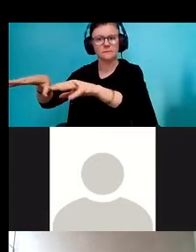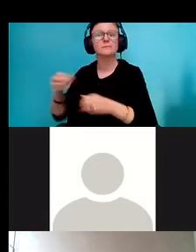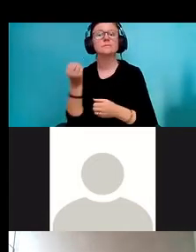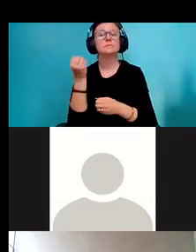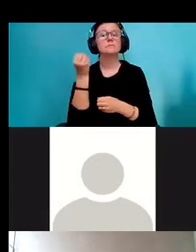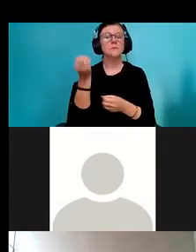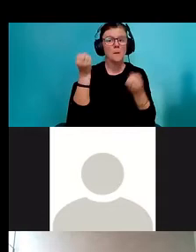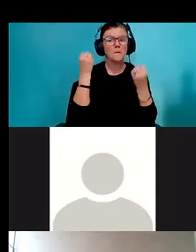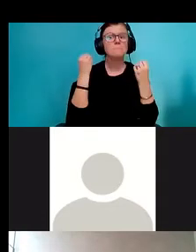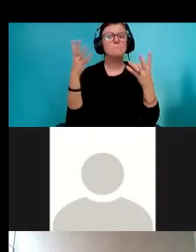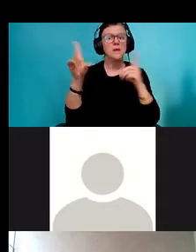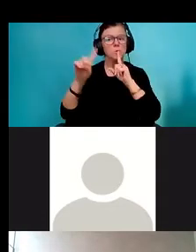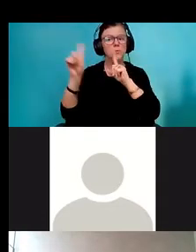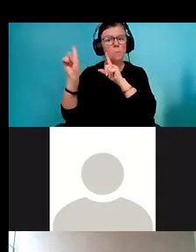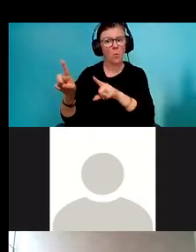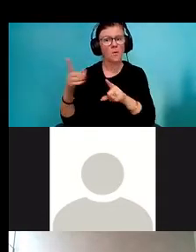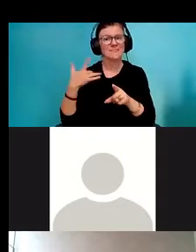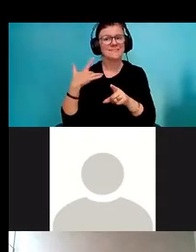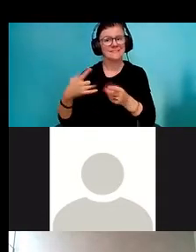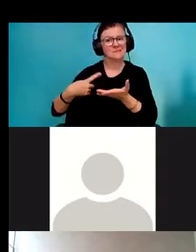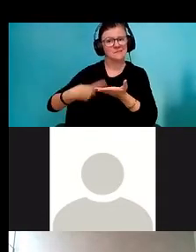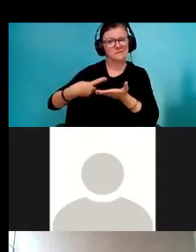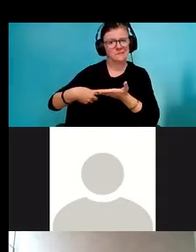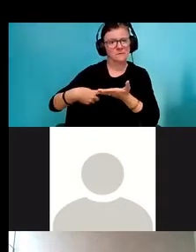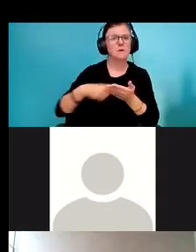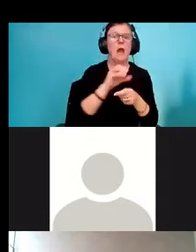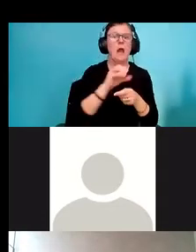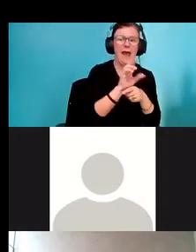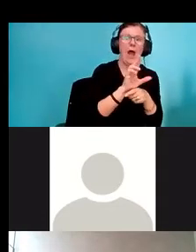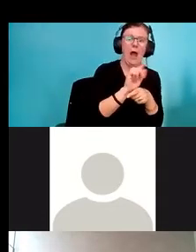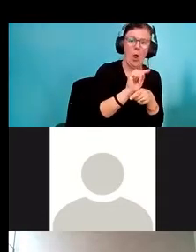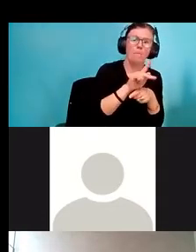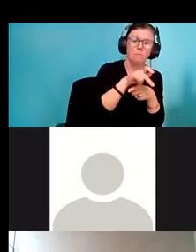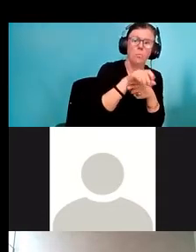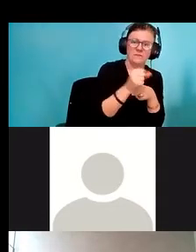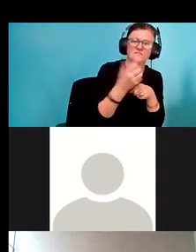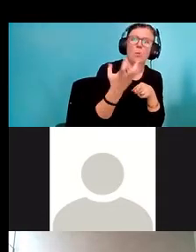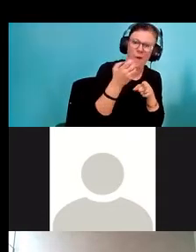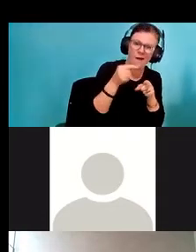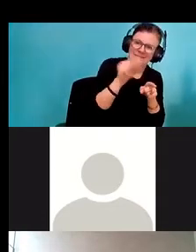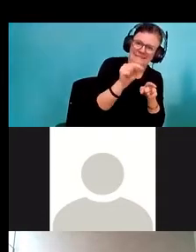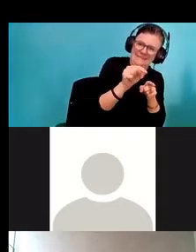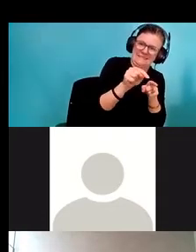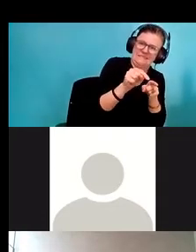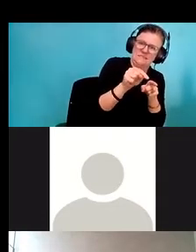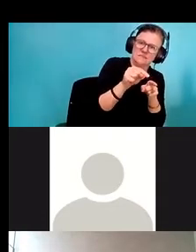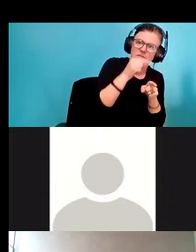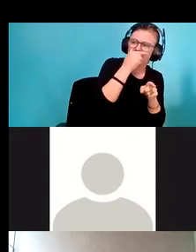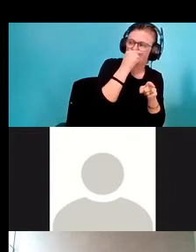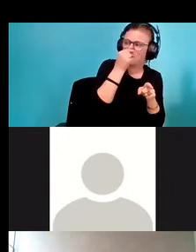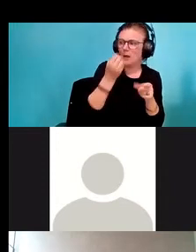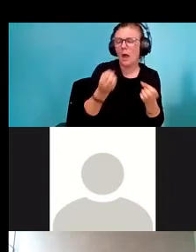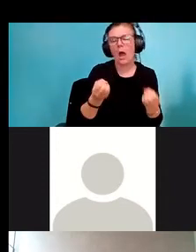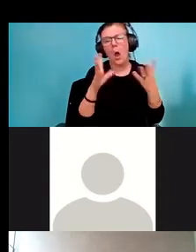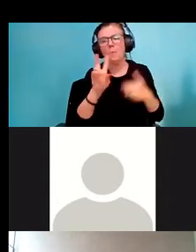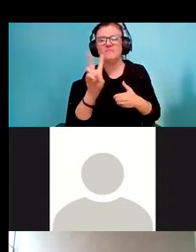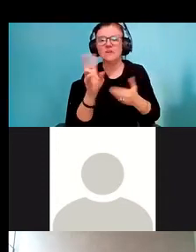are going to want you to talk about what specific outputs you are going to be reporting. Things like how many victims were served, how many